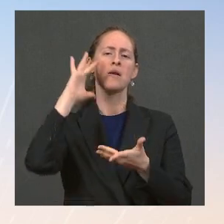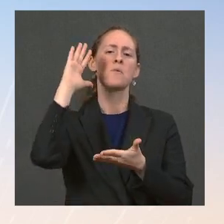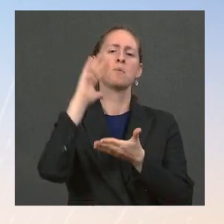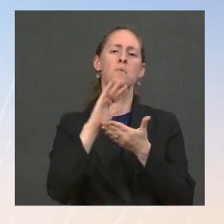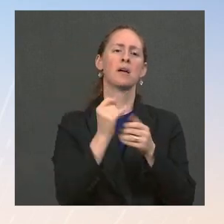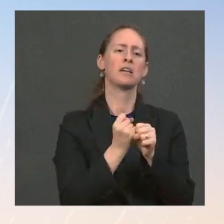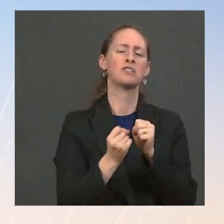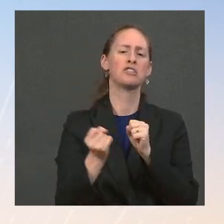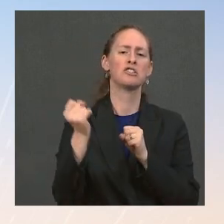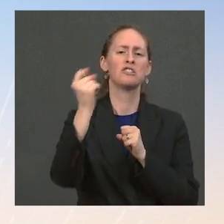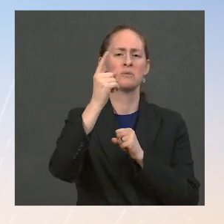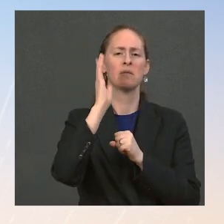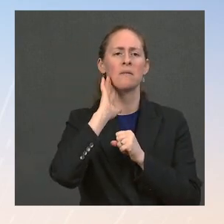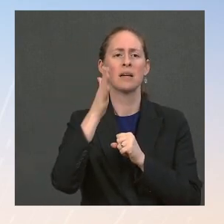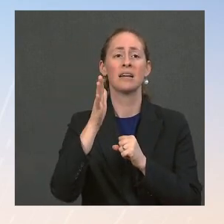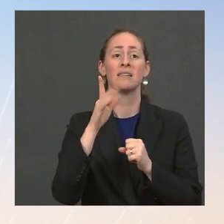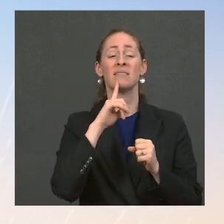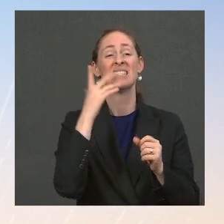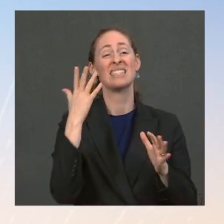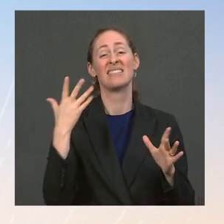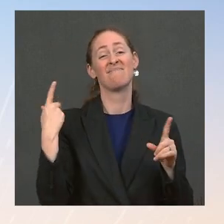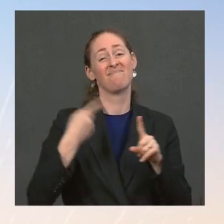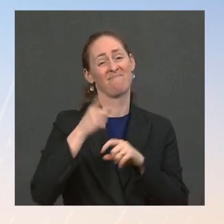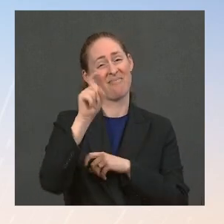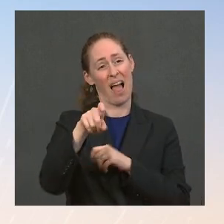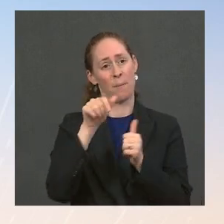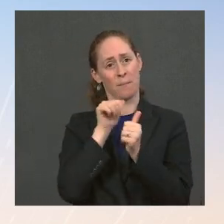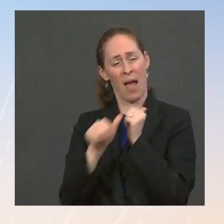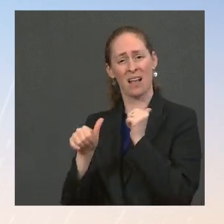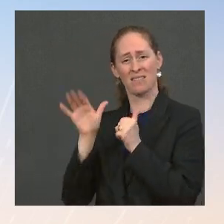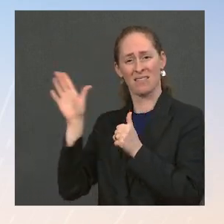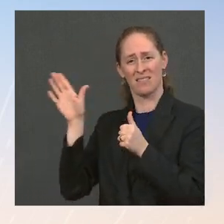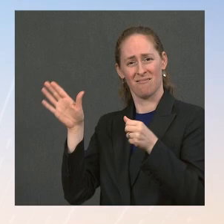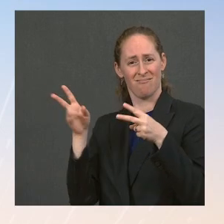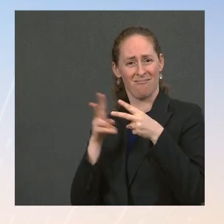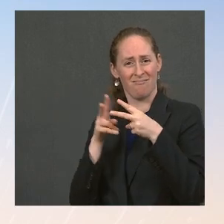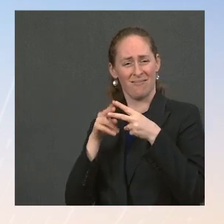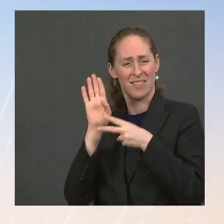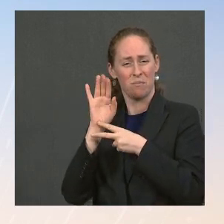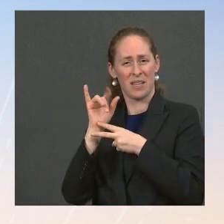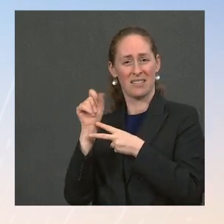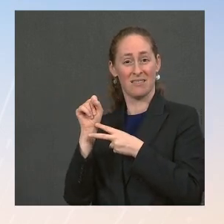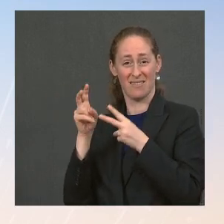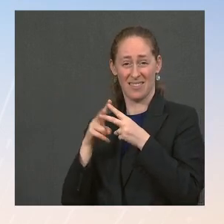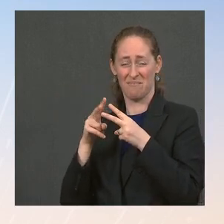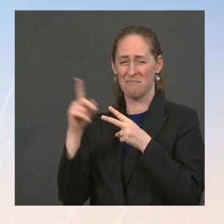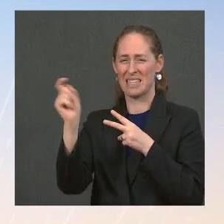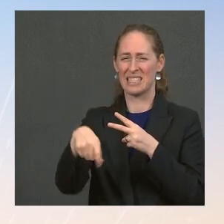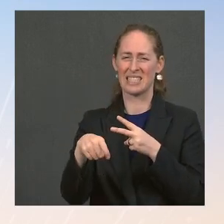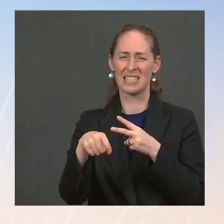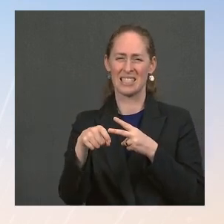17 Nobel laureates have conveyed in order to reduce the risk of inflation over the long term.